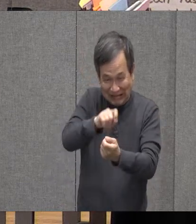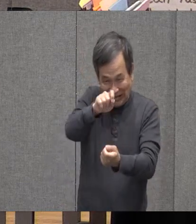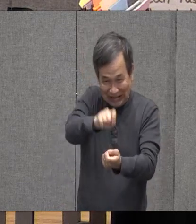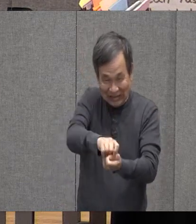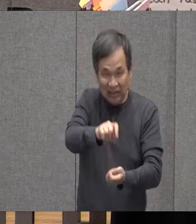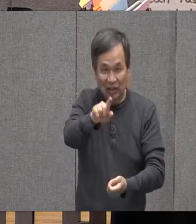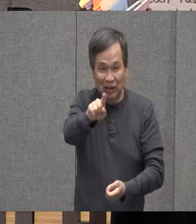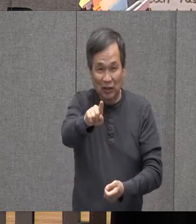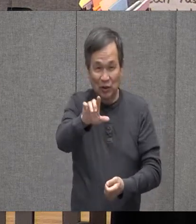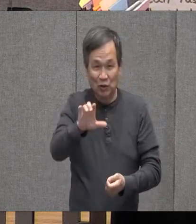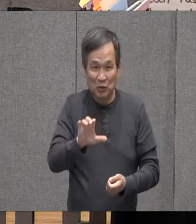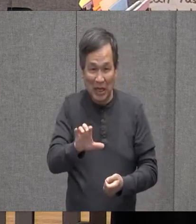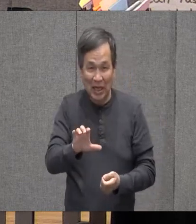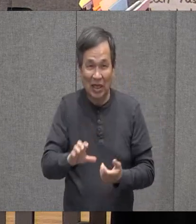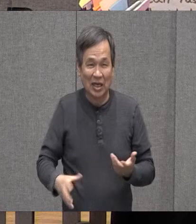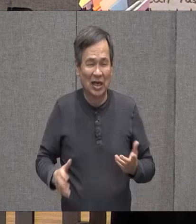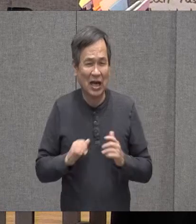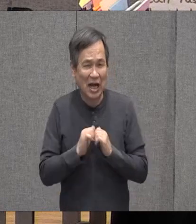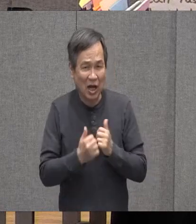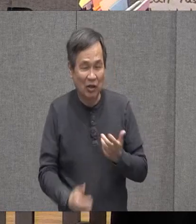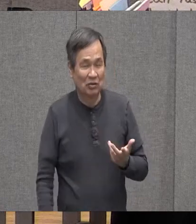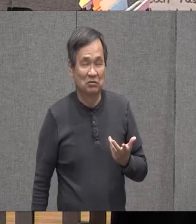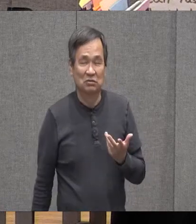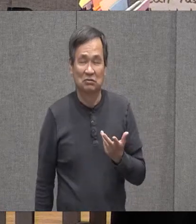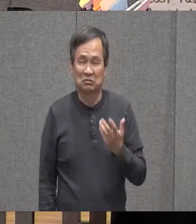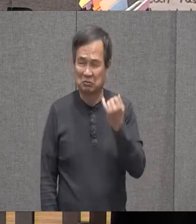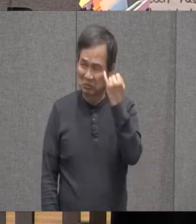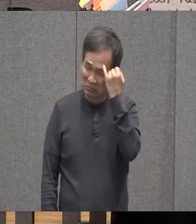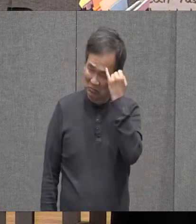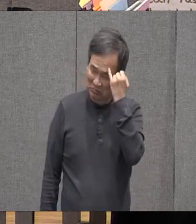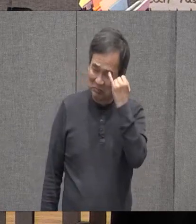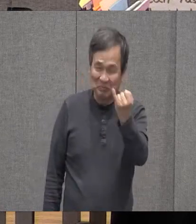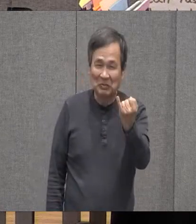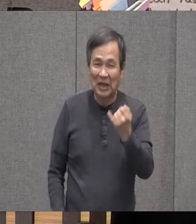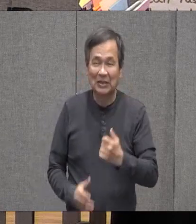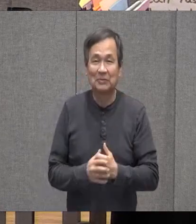So, let's just talk a little bit about how you might think about this at home.